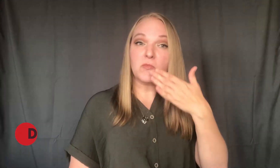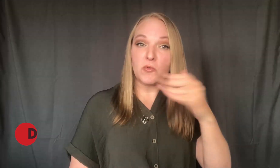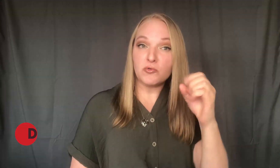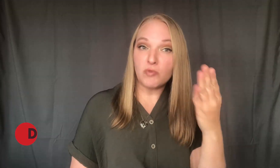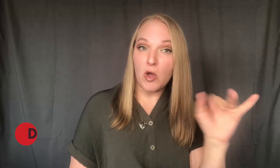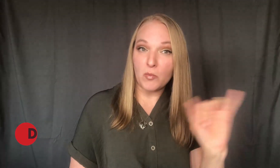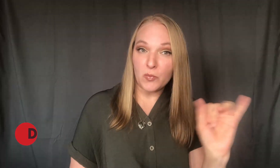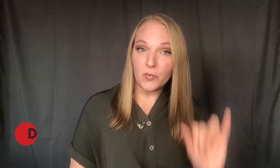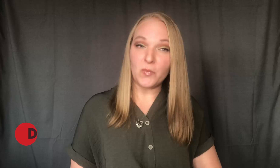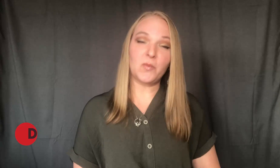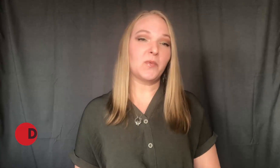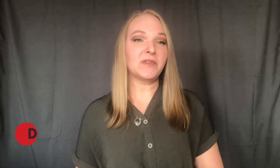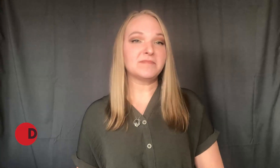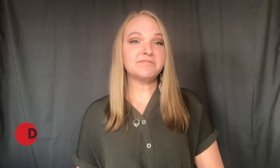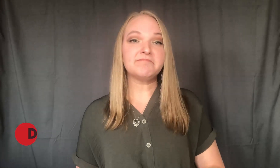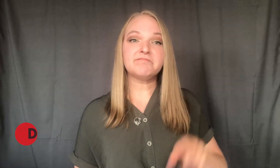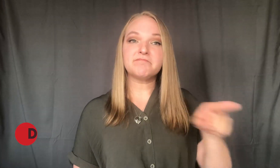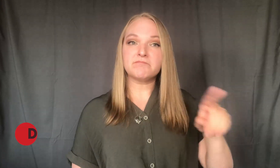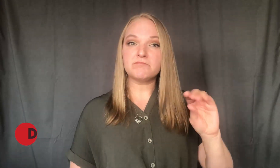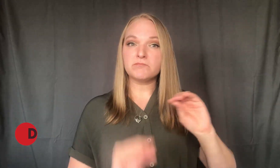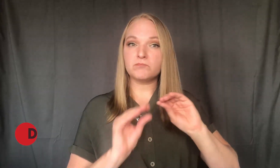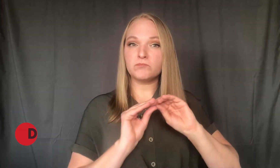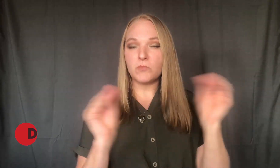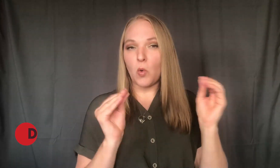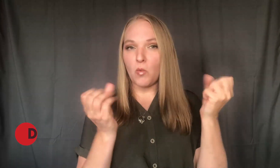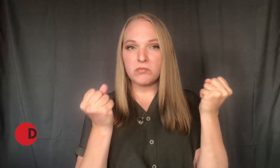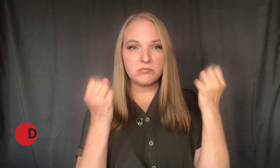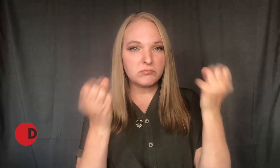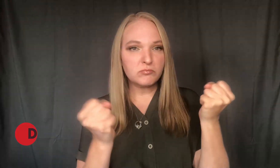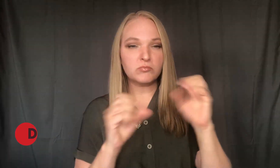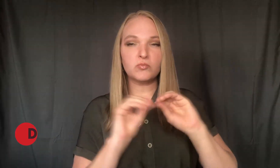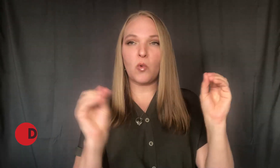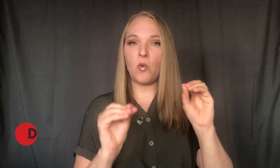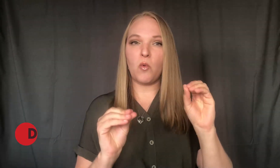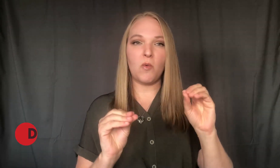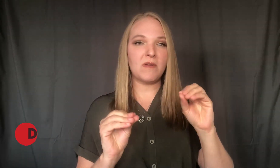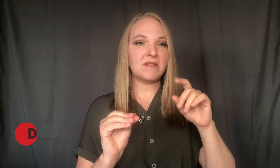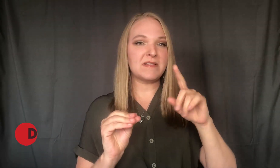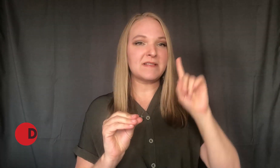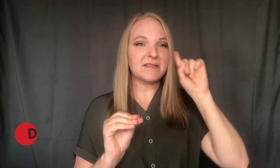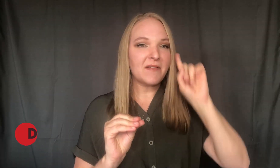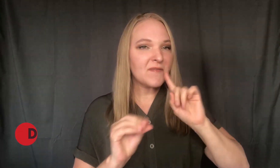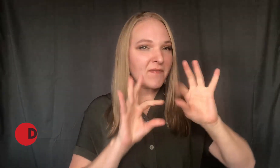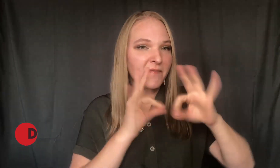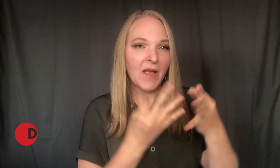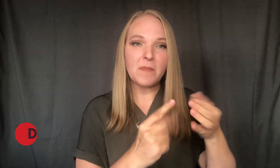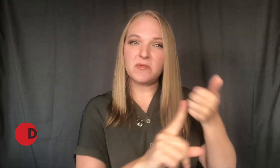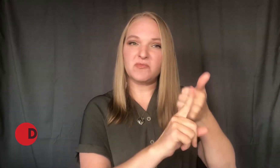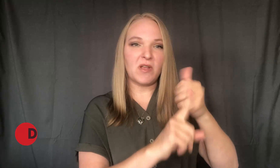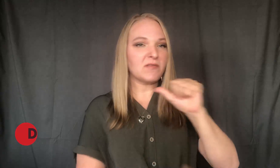Deaf family members and is not a CODA in real life but obviously had a good